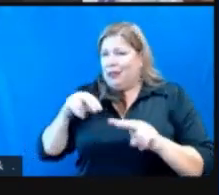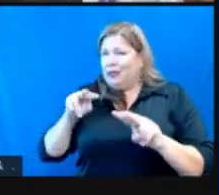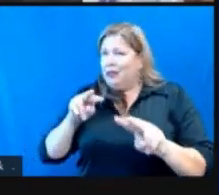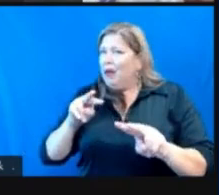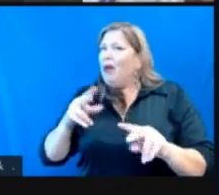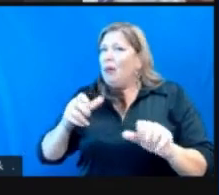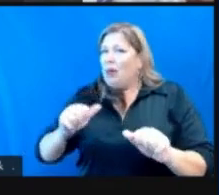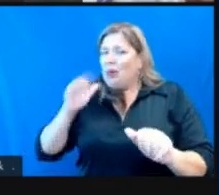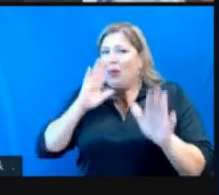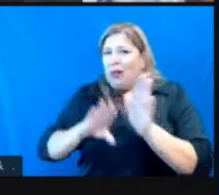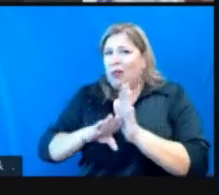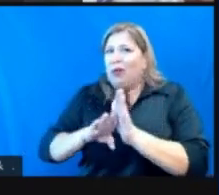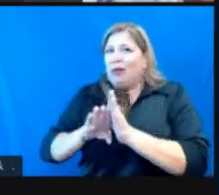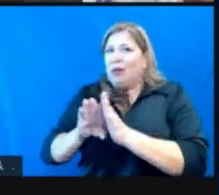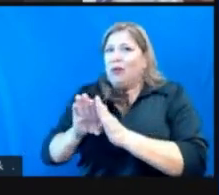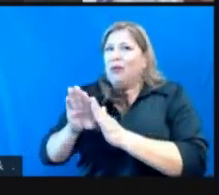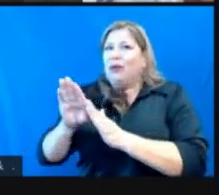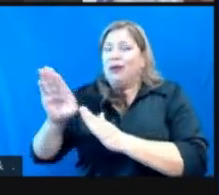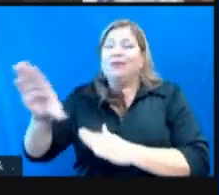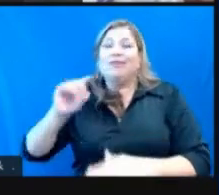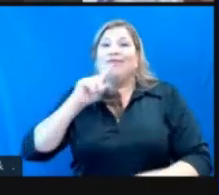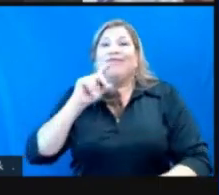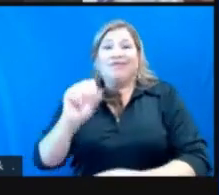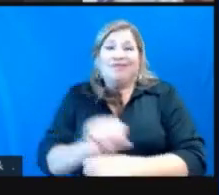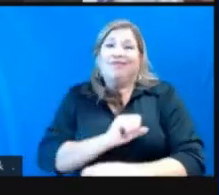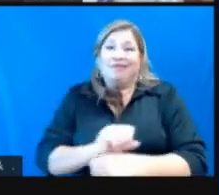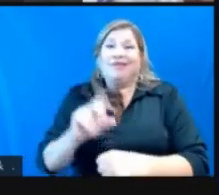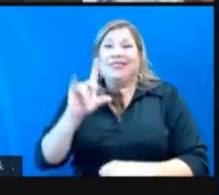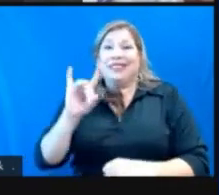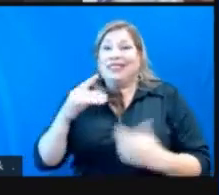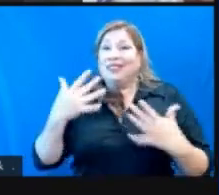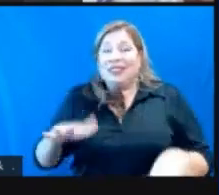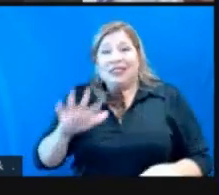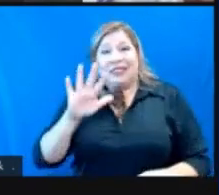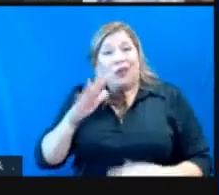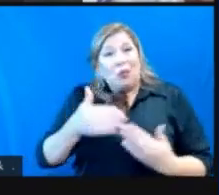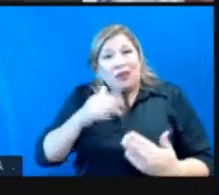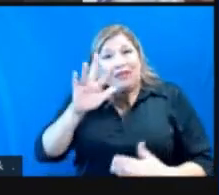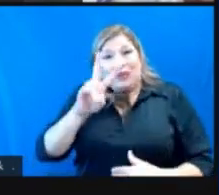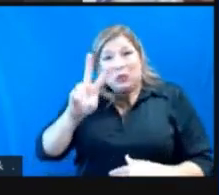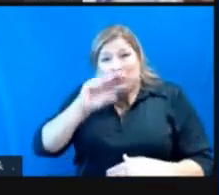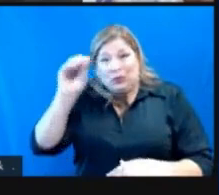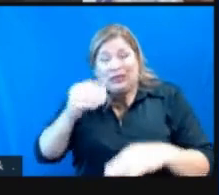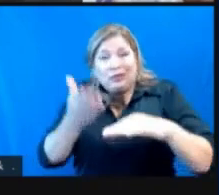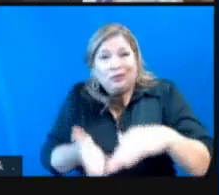it's rising, and it certainly has a nearly 52% increase just over the past